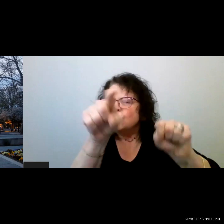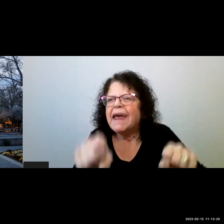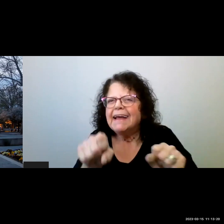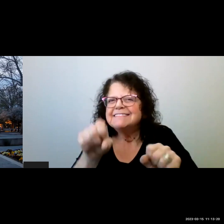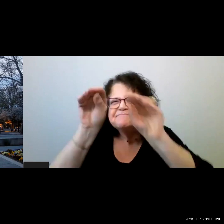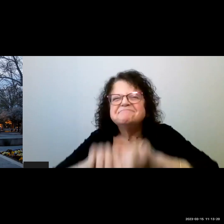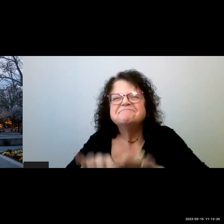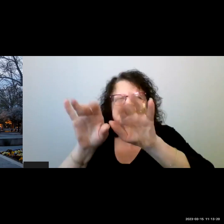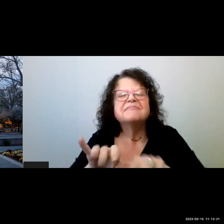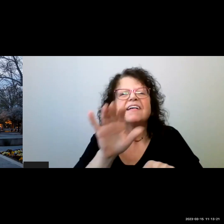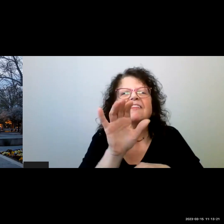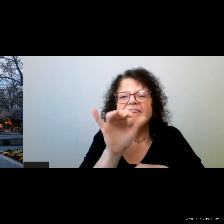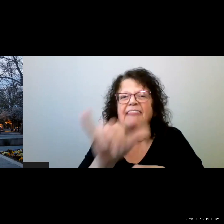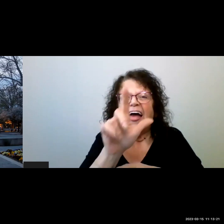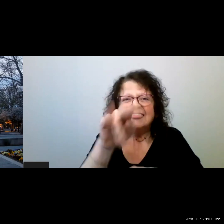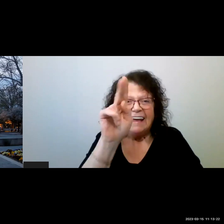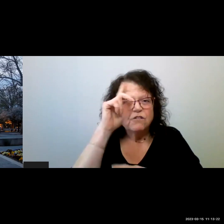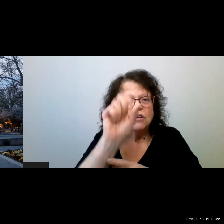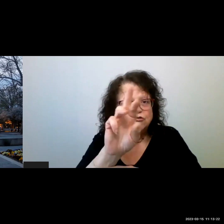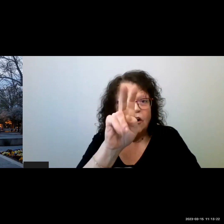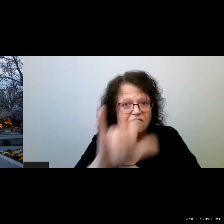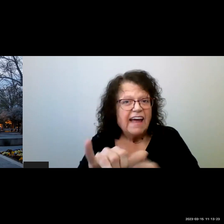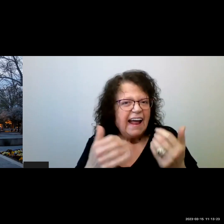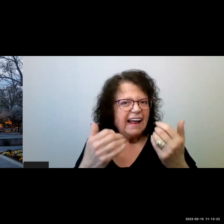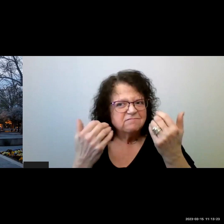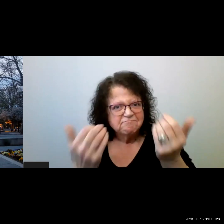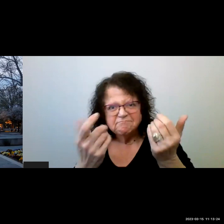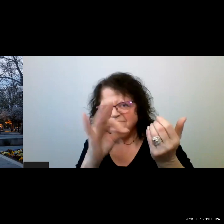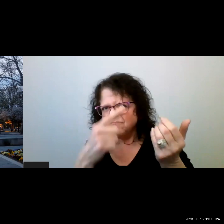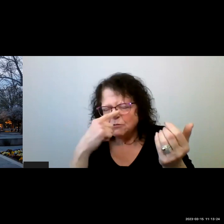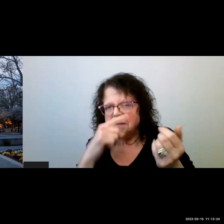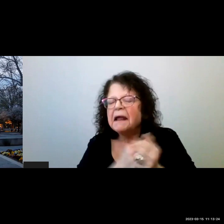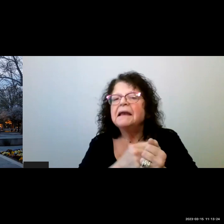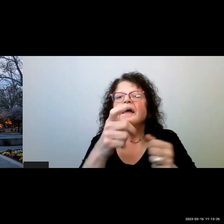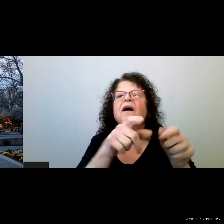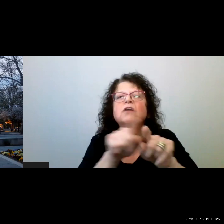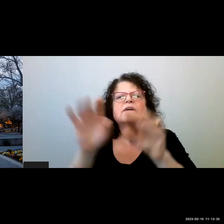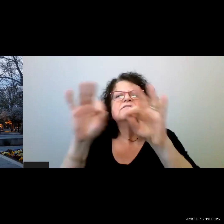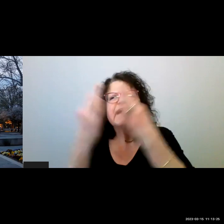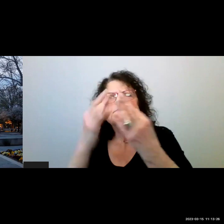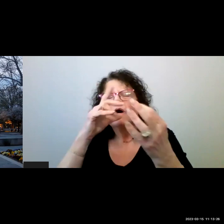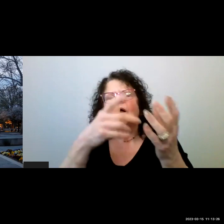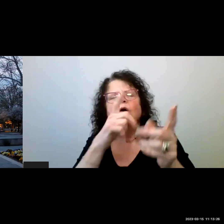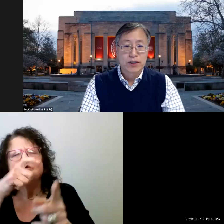your friends. Once again, family caregivers of Hoosiers with disabilities. Once again,